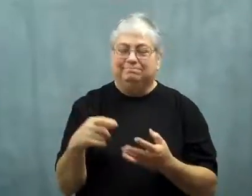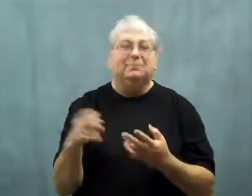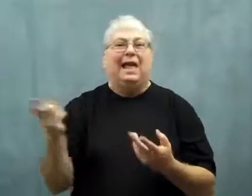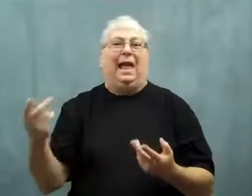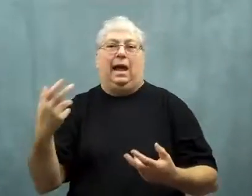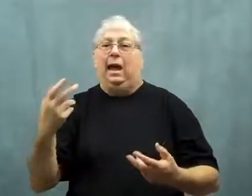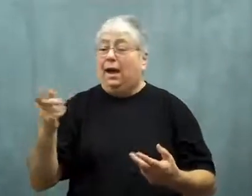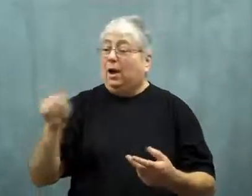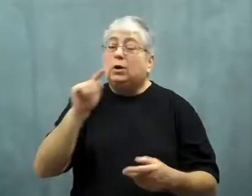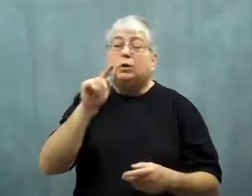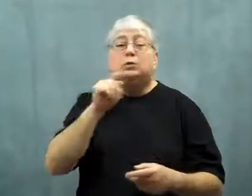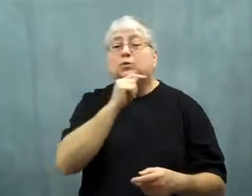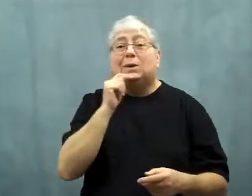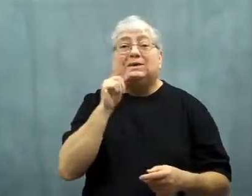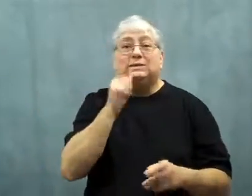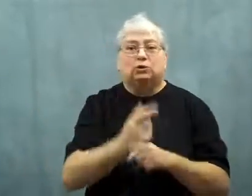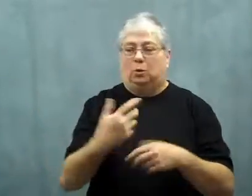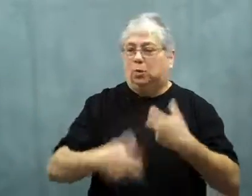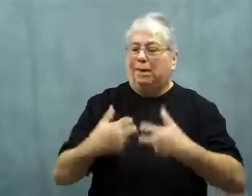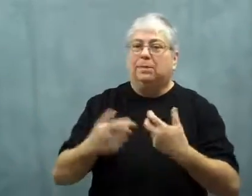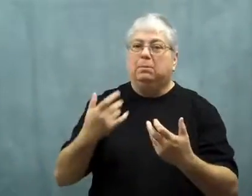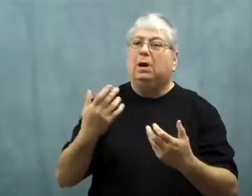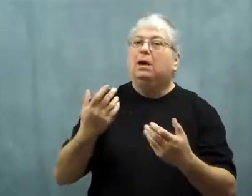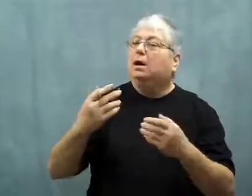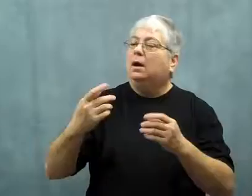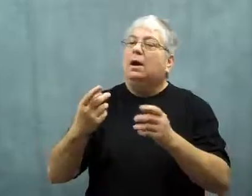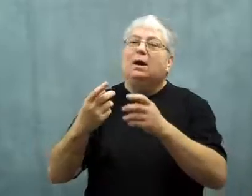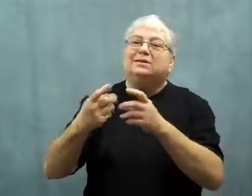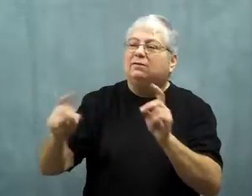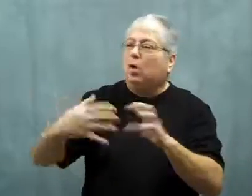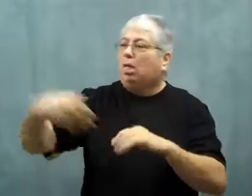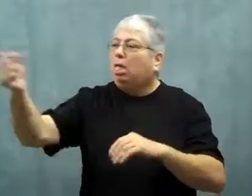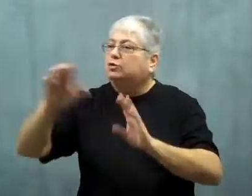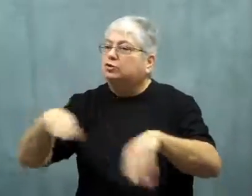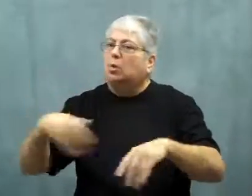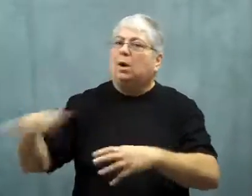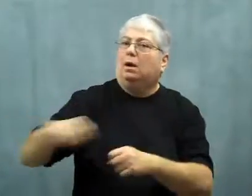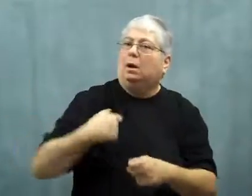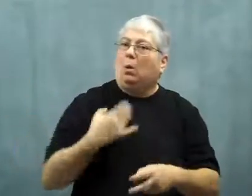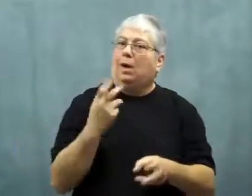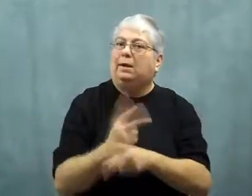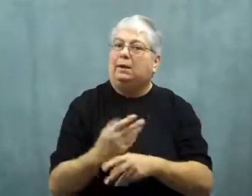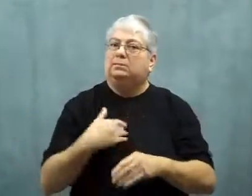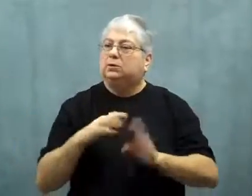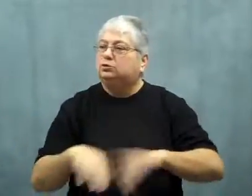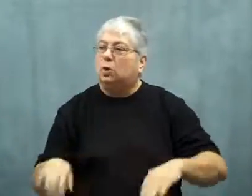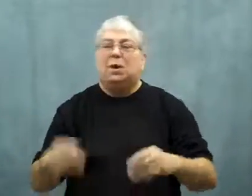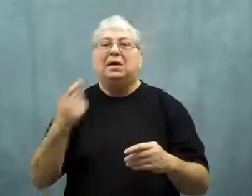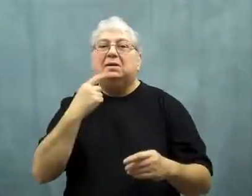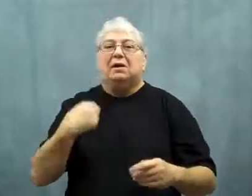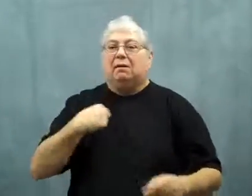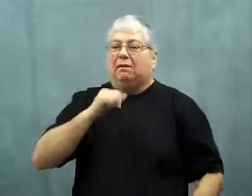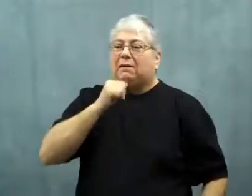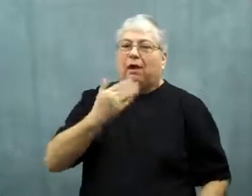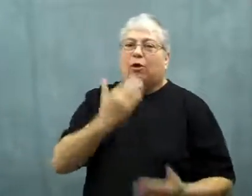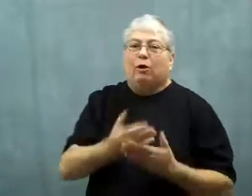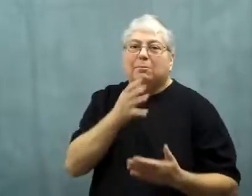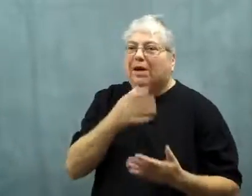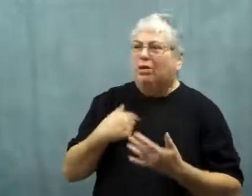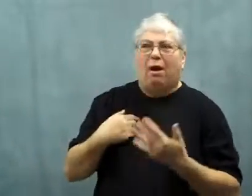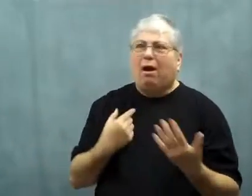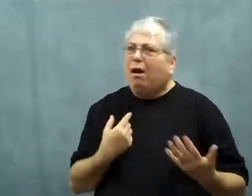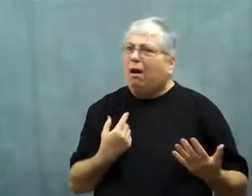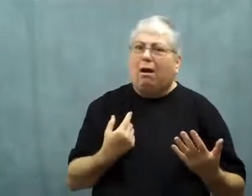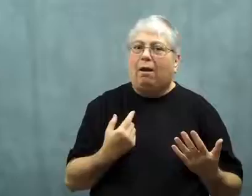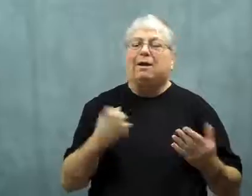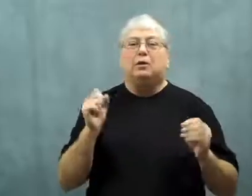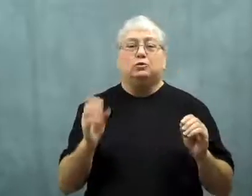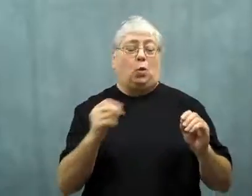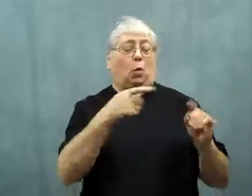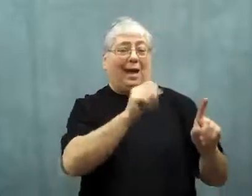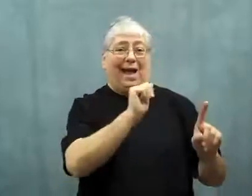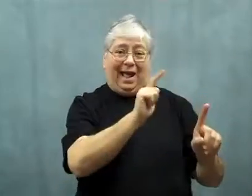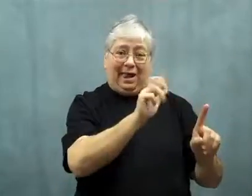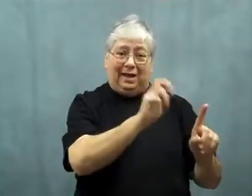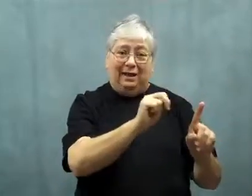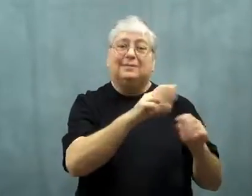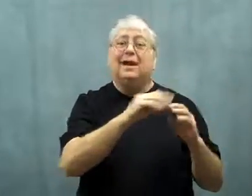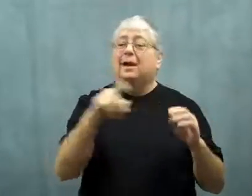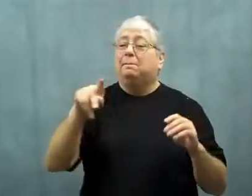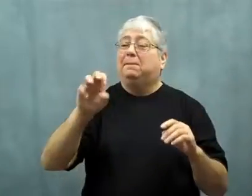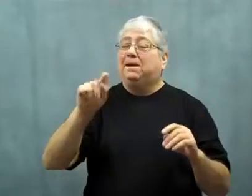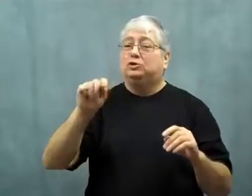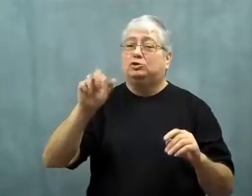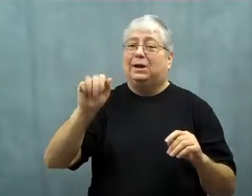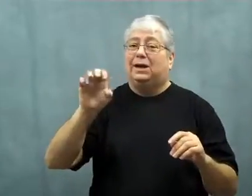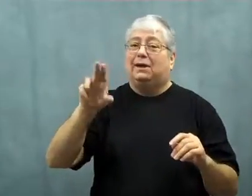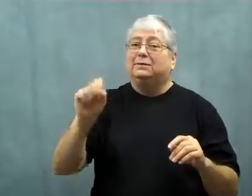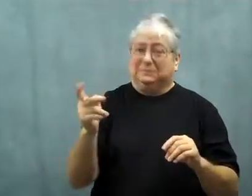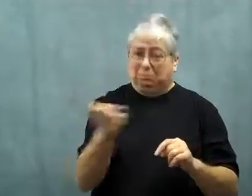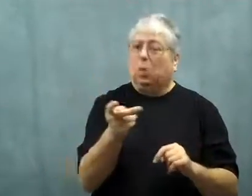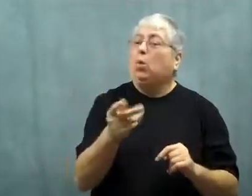The twin sister was having custody issues, and was being called an unfit parent.